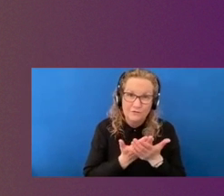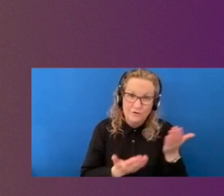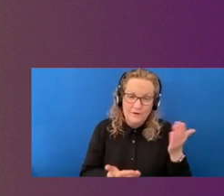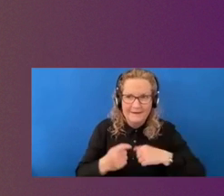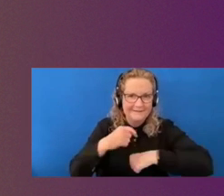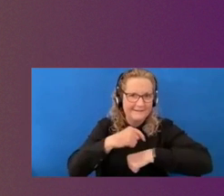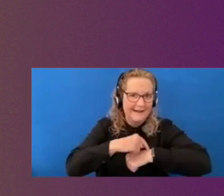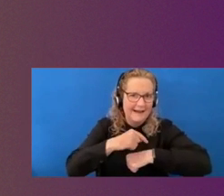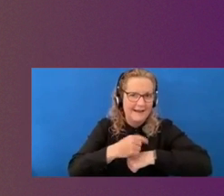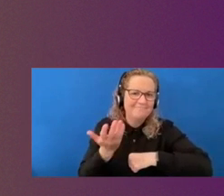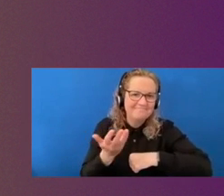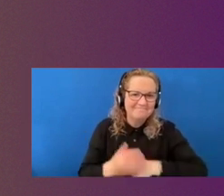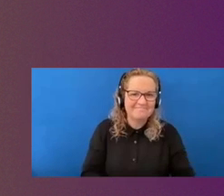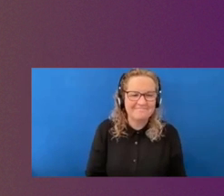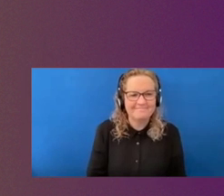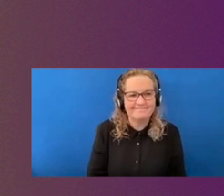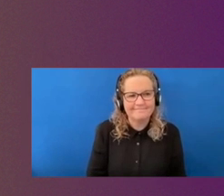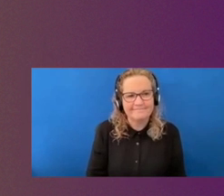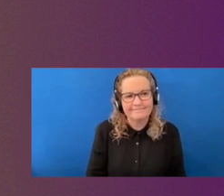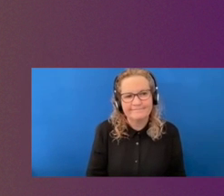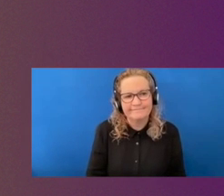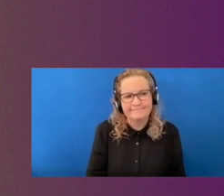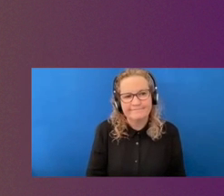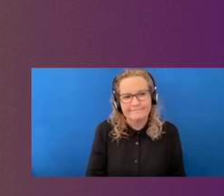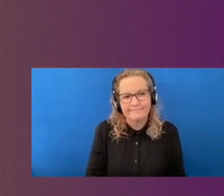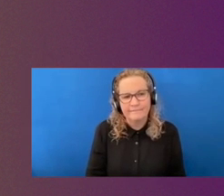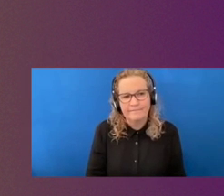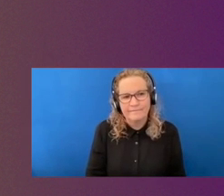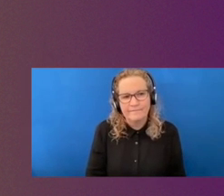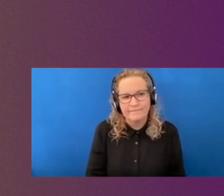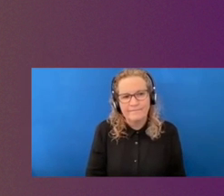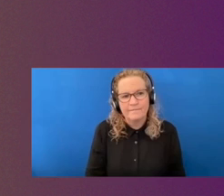it but essentially having senior leadership step up having members of senior leadership or even